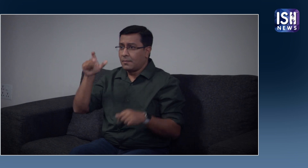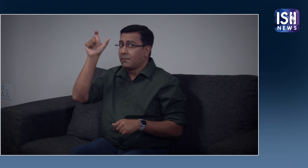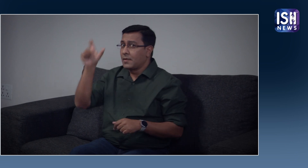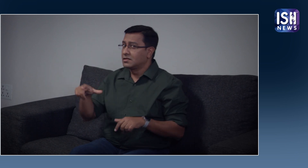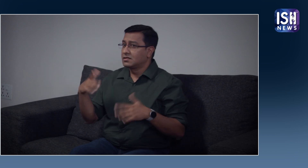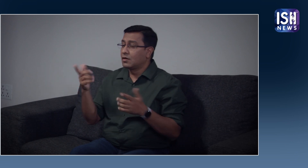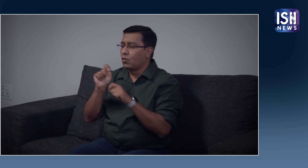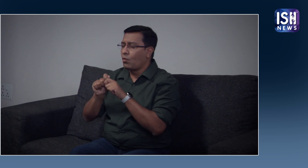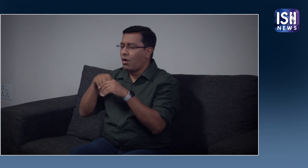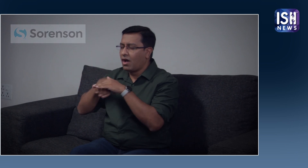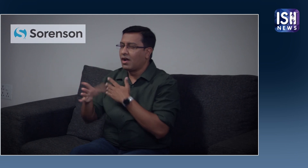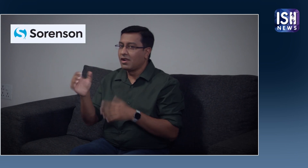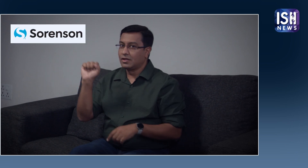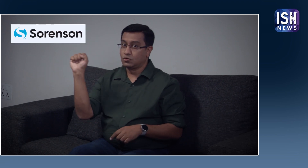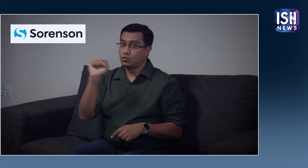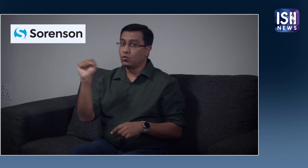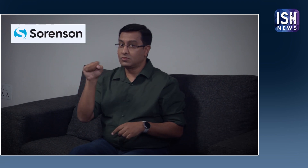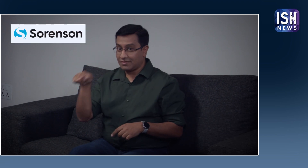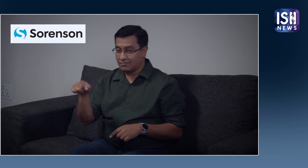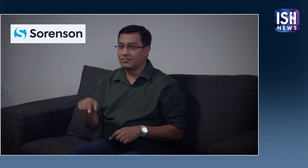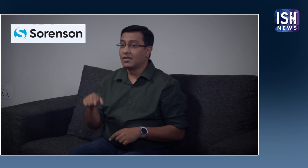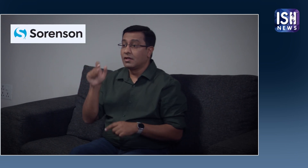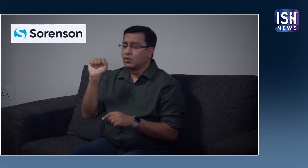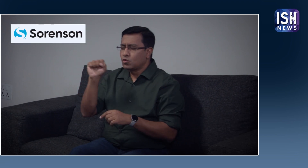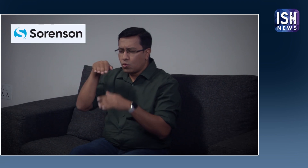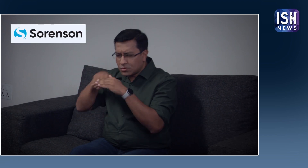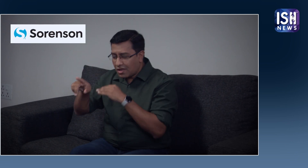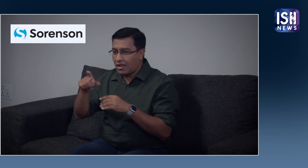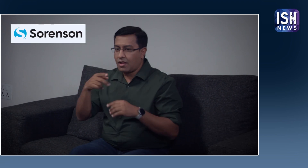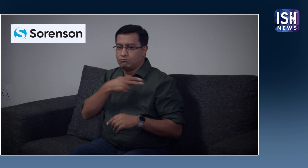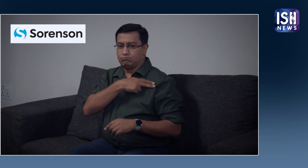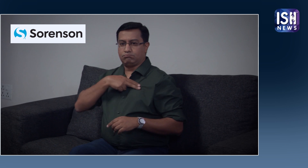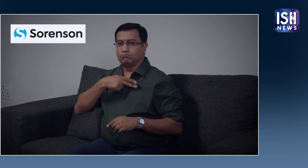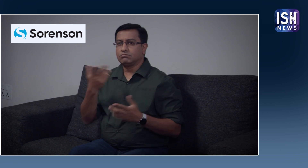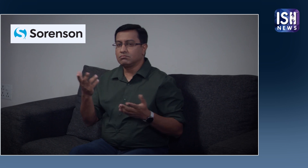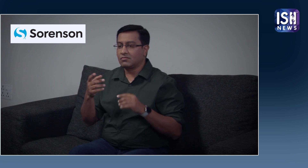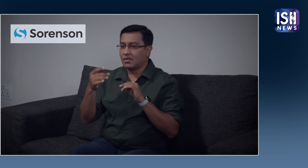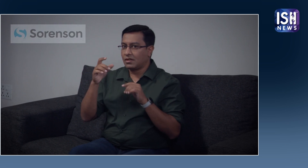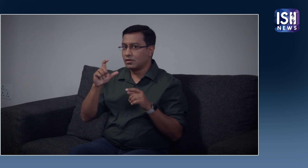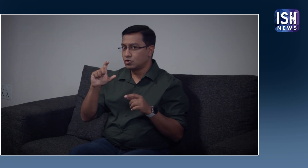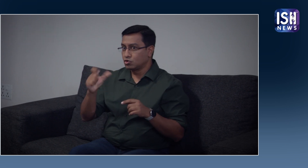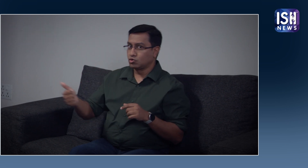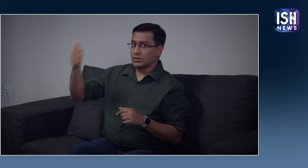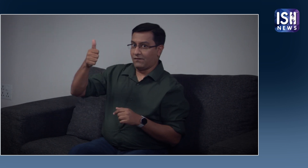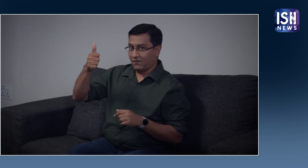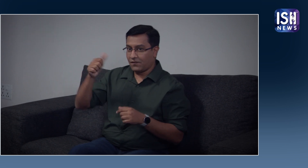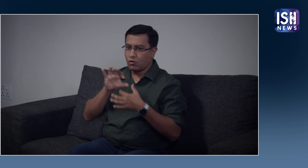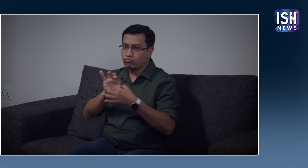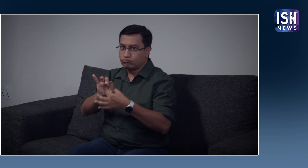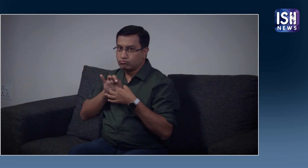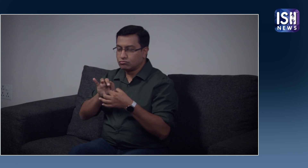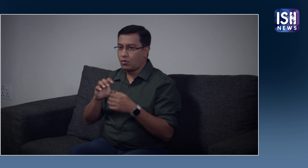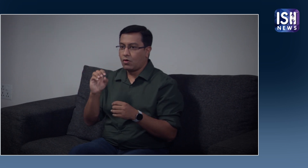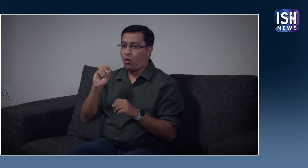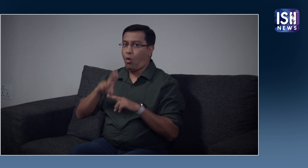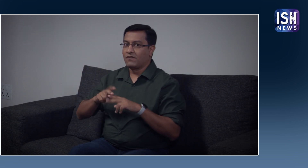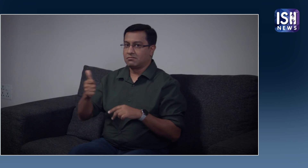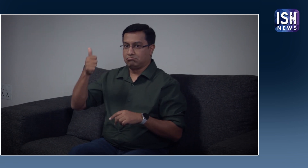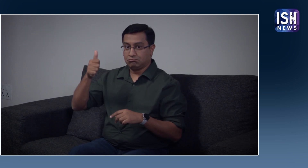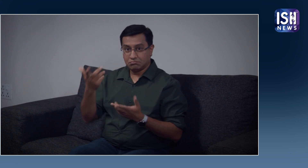He works in Sorenson as the Chief Relations Officer (CRO).